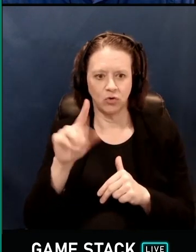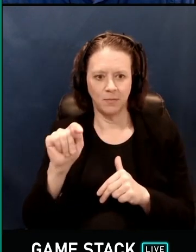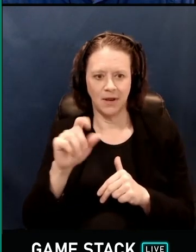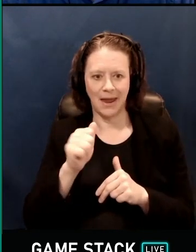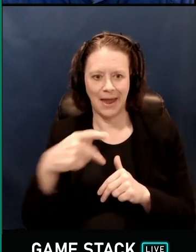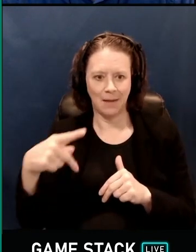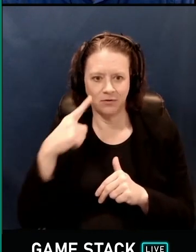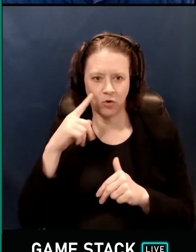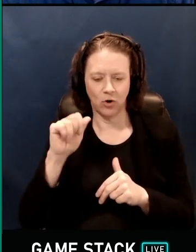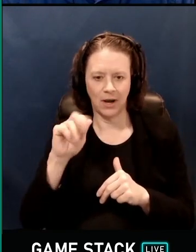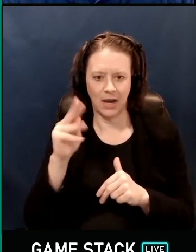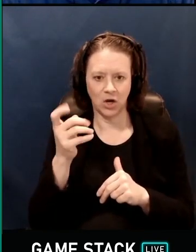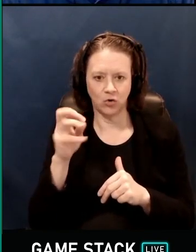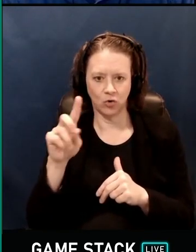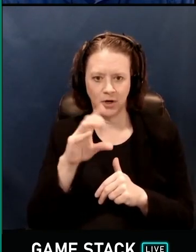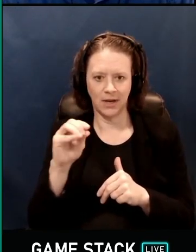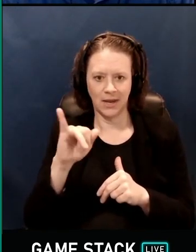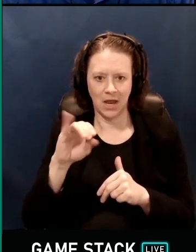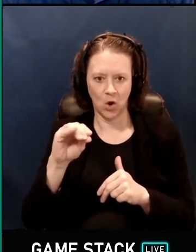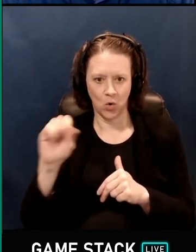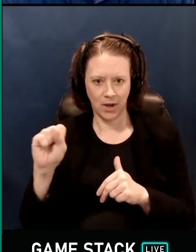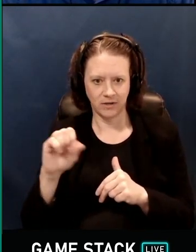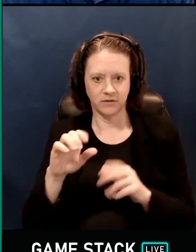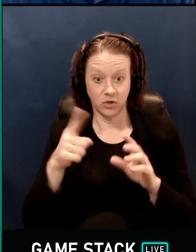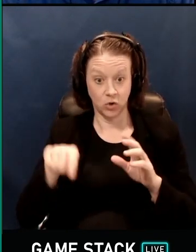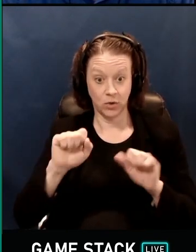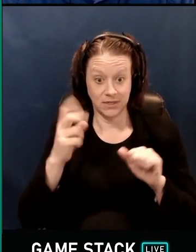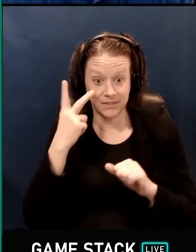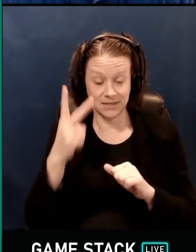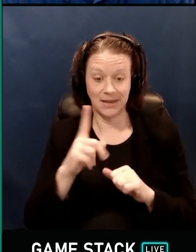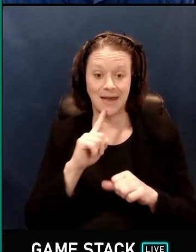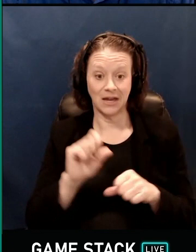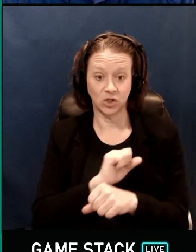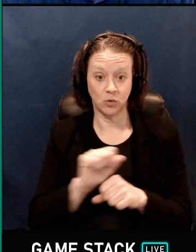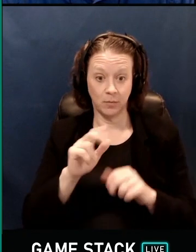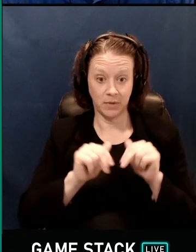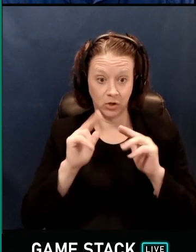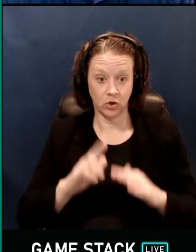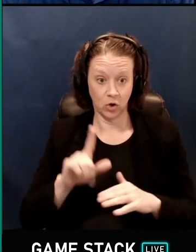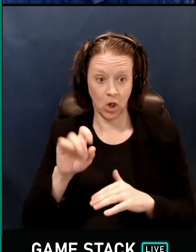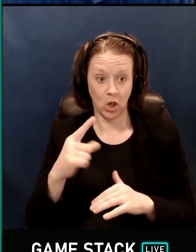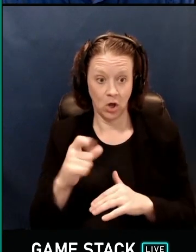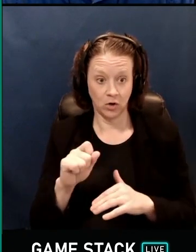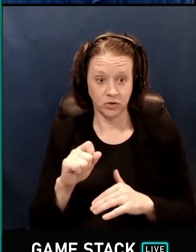You can see actual build logs of Azure pipelines there.